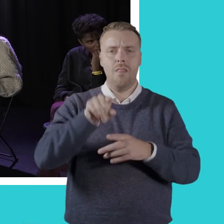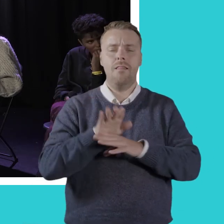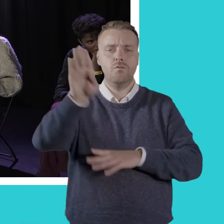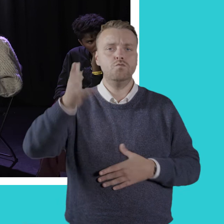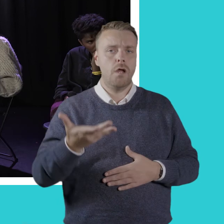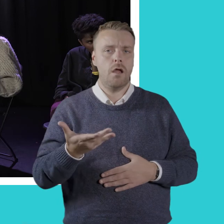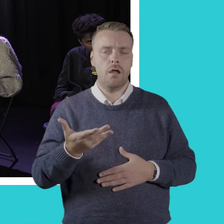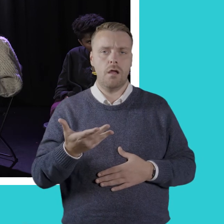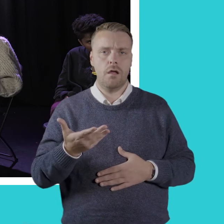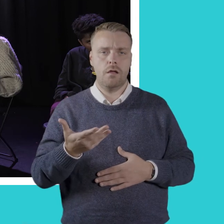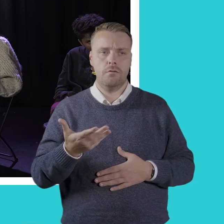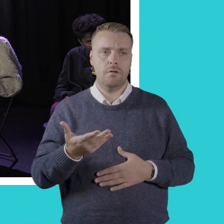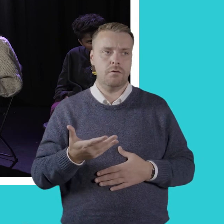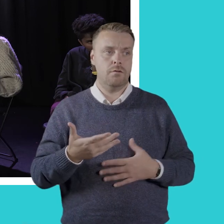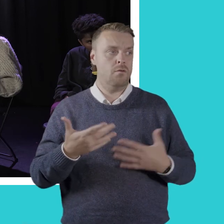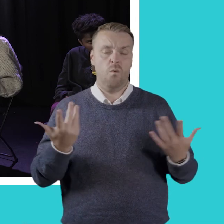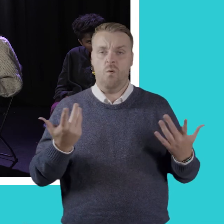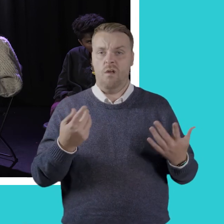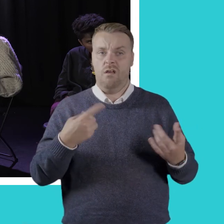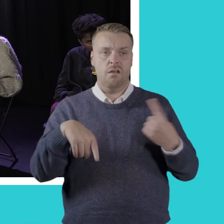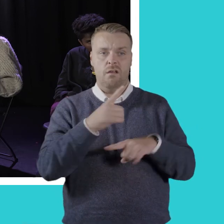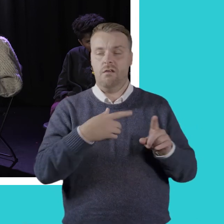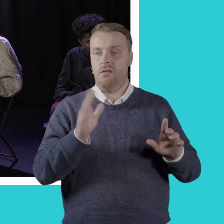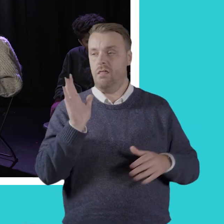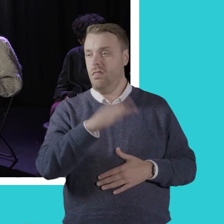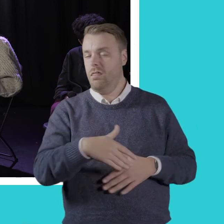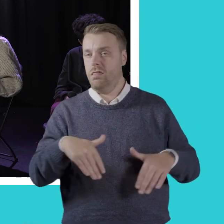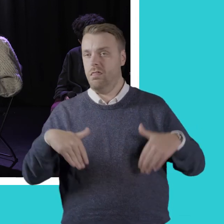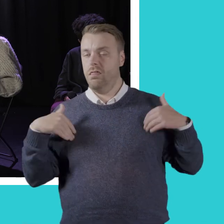yeah otherwise we just fail each other by not doing enough. And also what you were saying